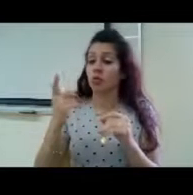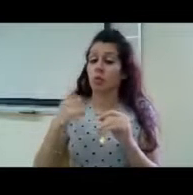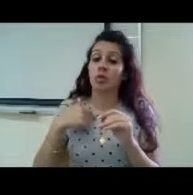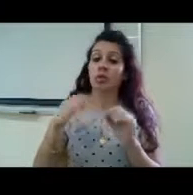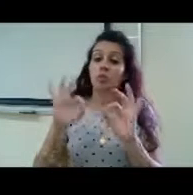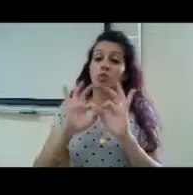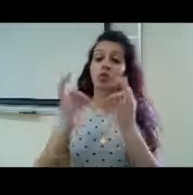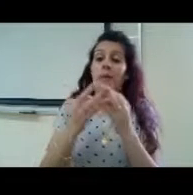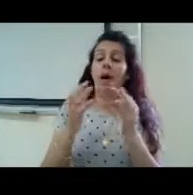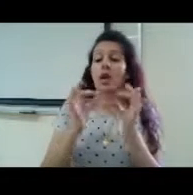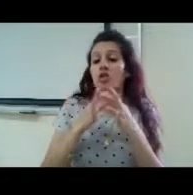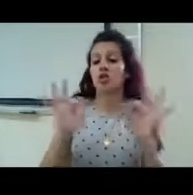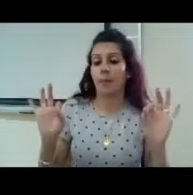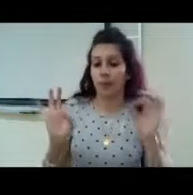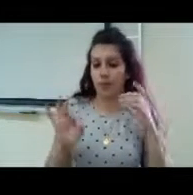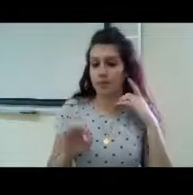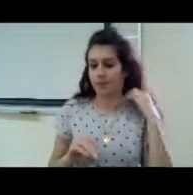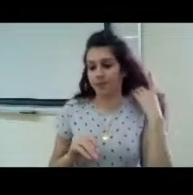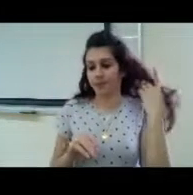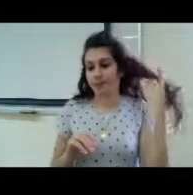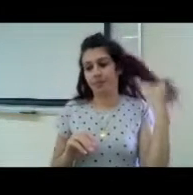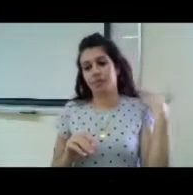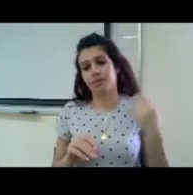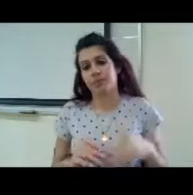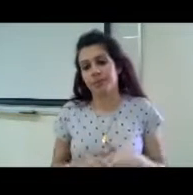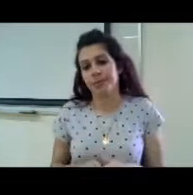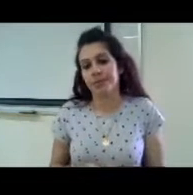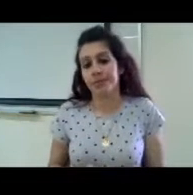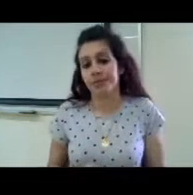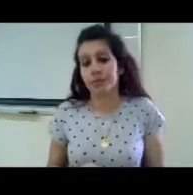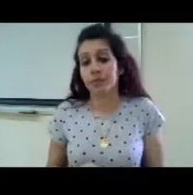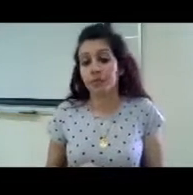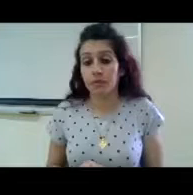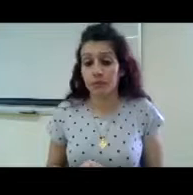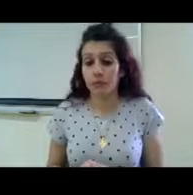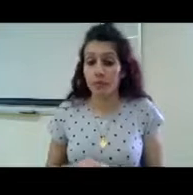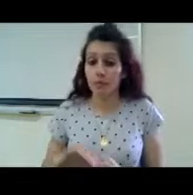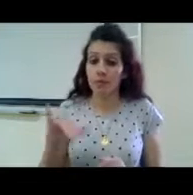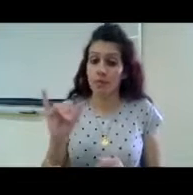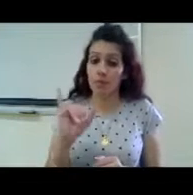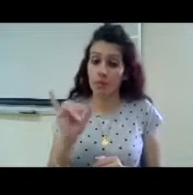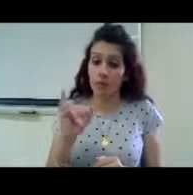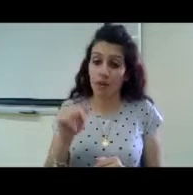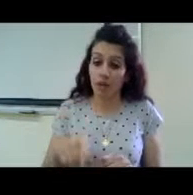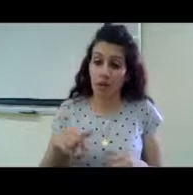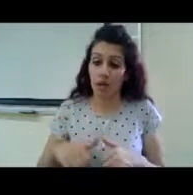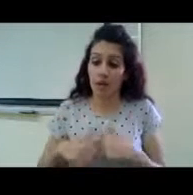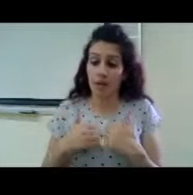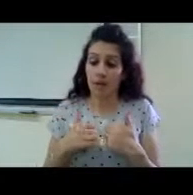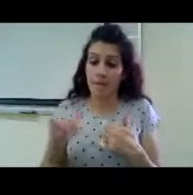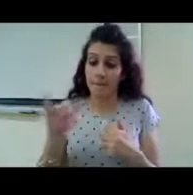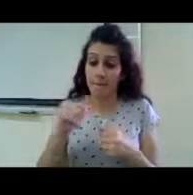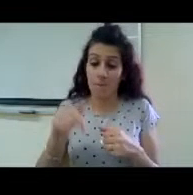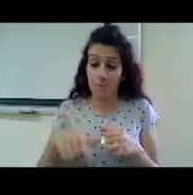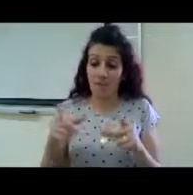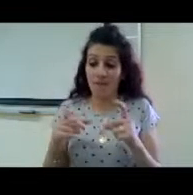communication networks participation and access and for their today's session in